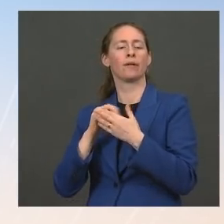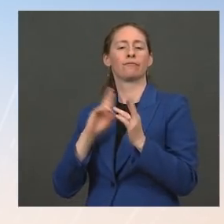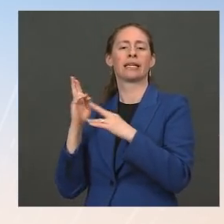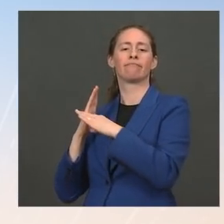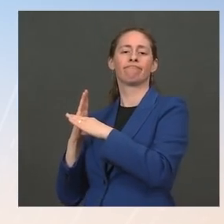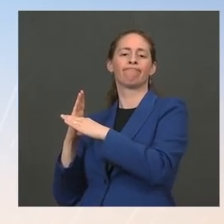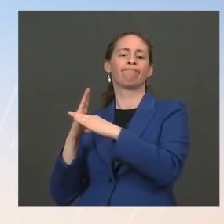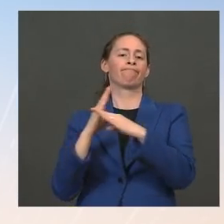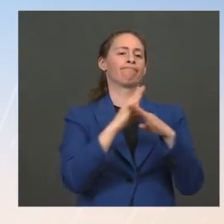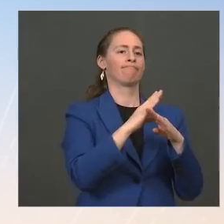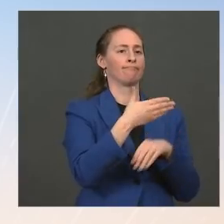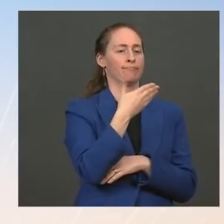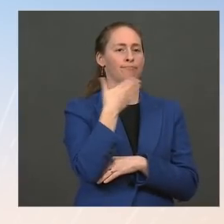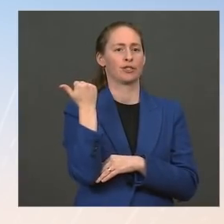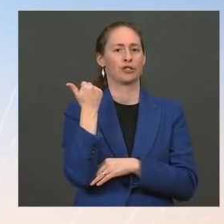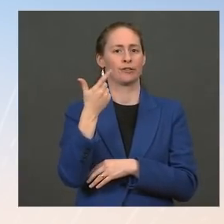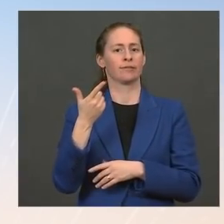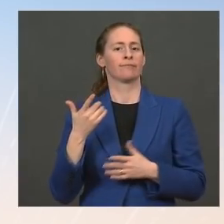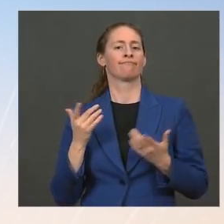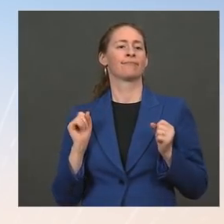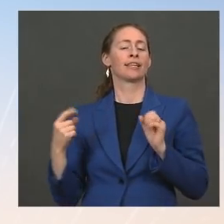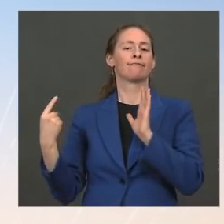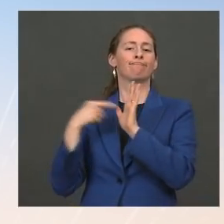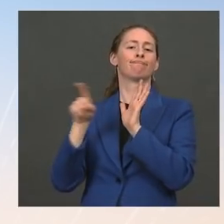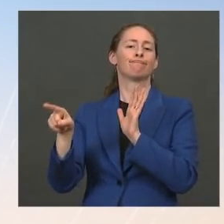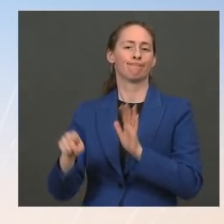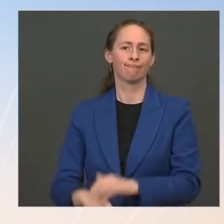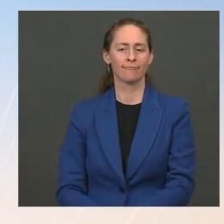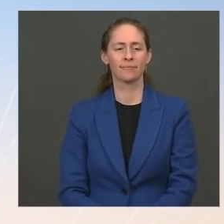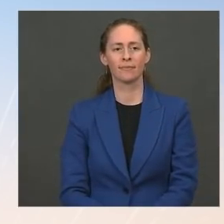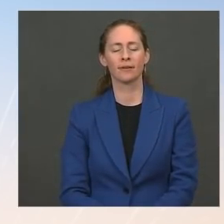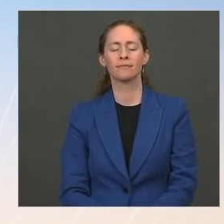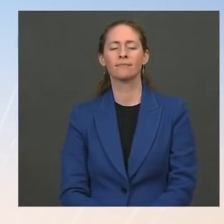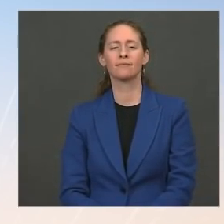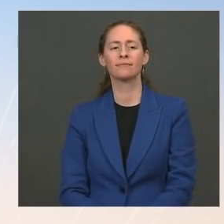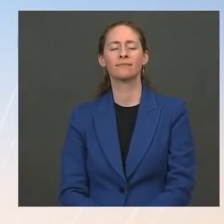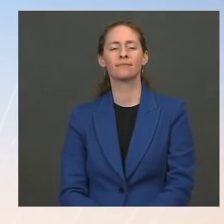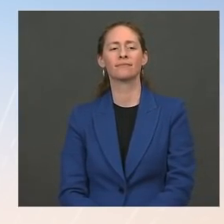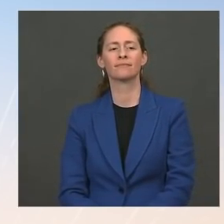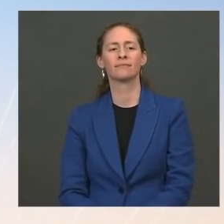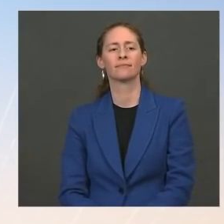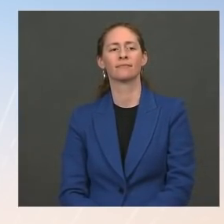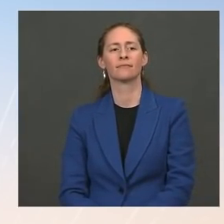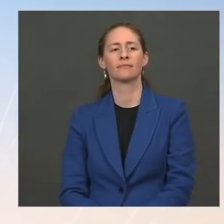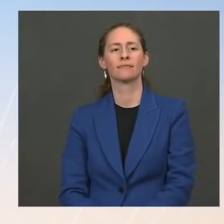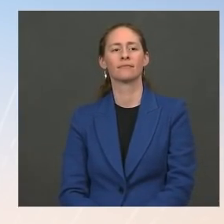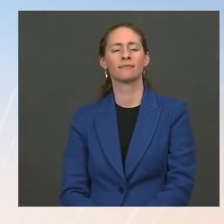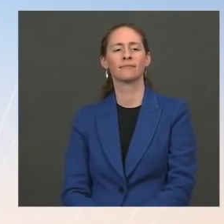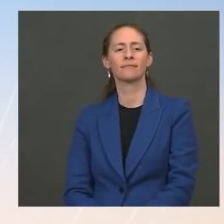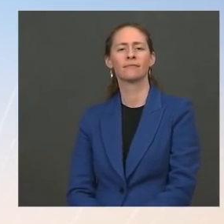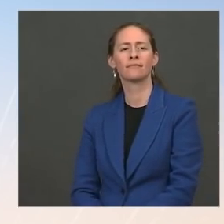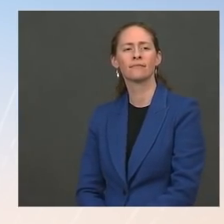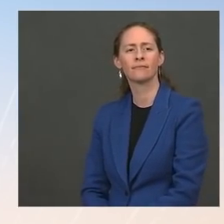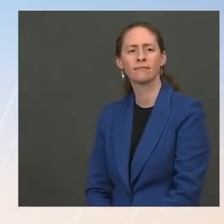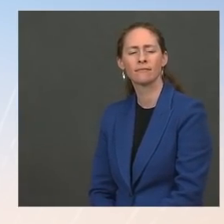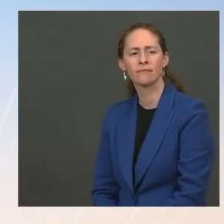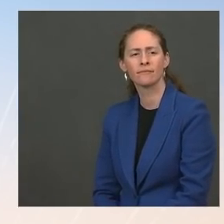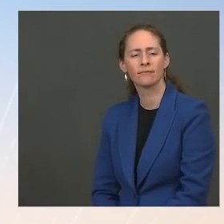The Press: And then, on the Iran nuclear talks, as they resume: Robert Malley said signs from Iran, quote, "are not particularly encouraging."